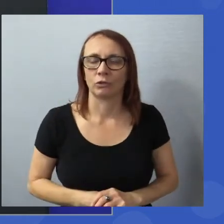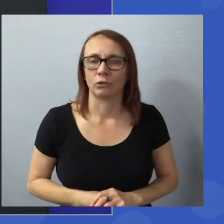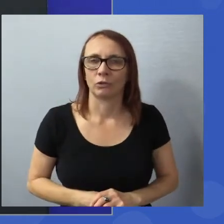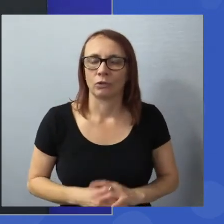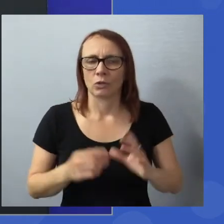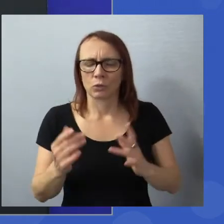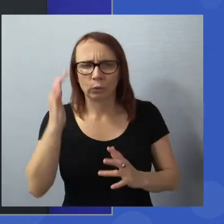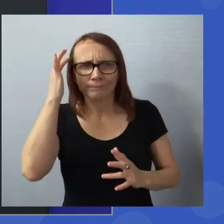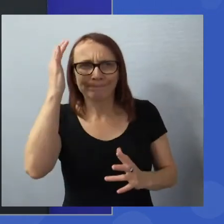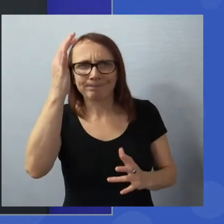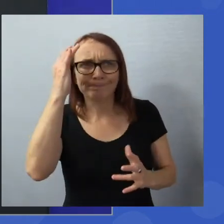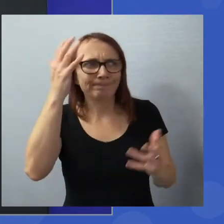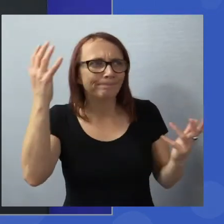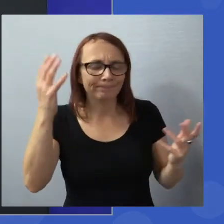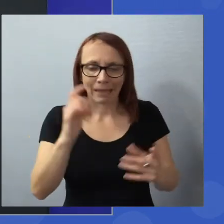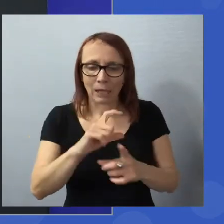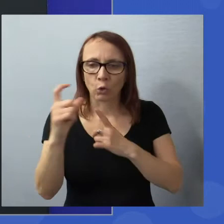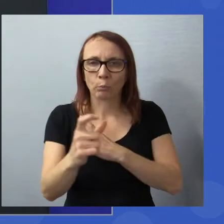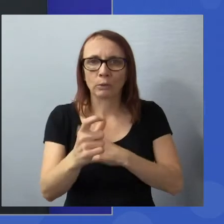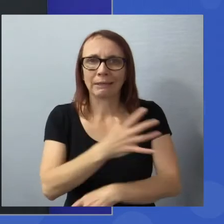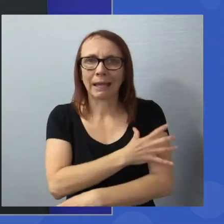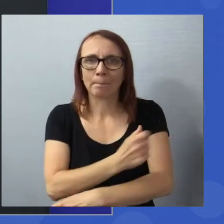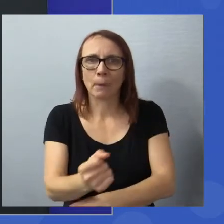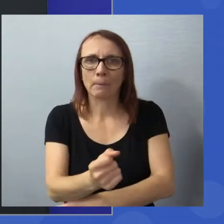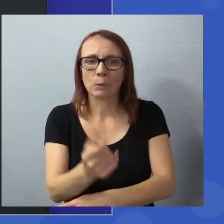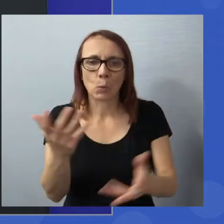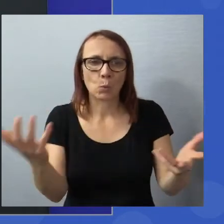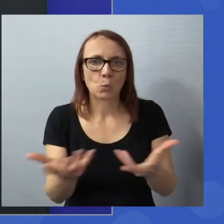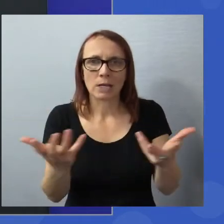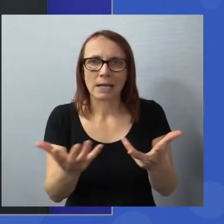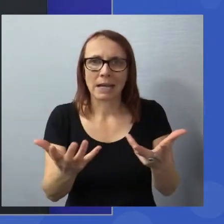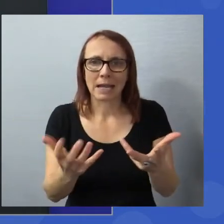where commute empowerment is desirable and how best to